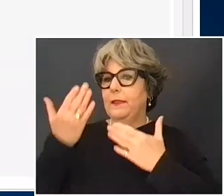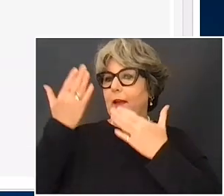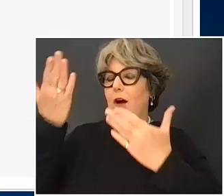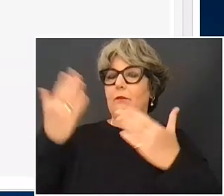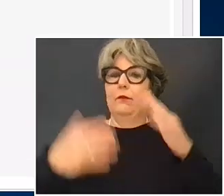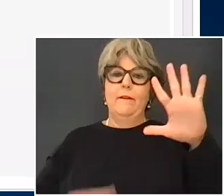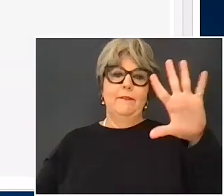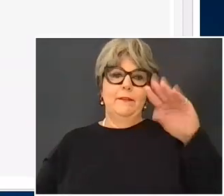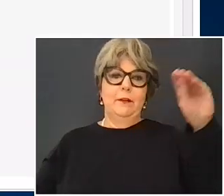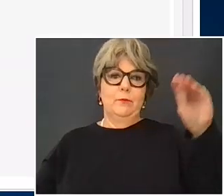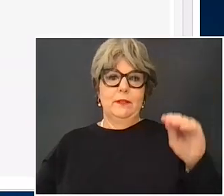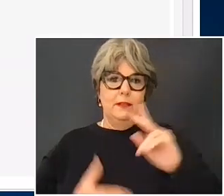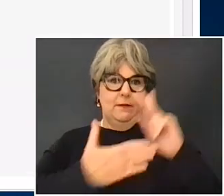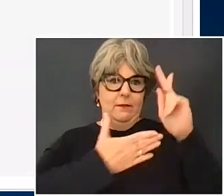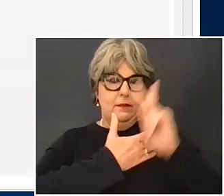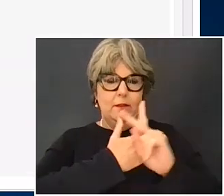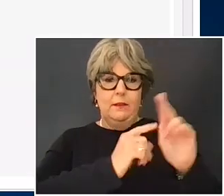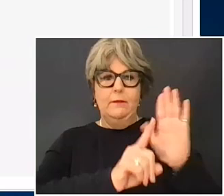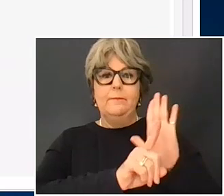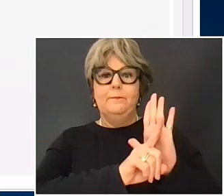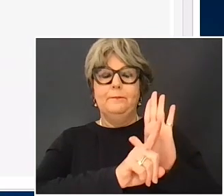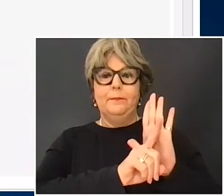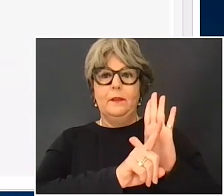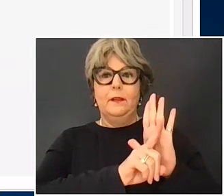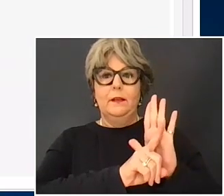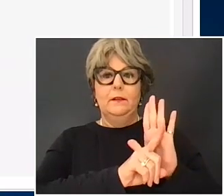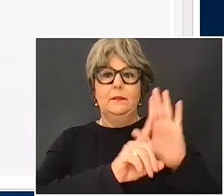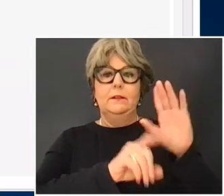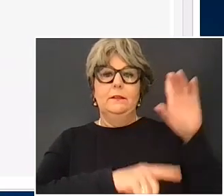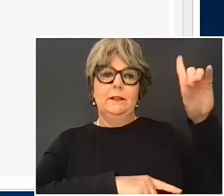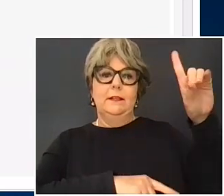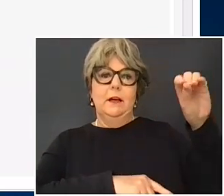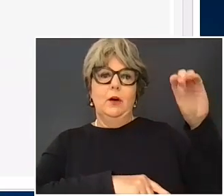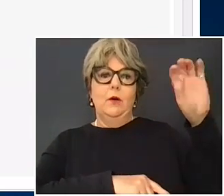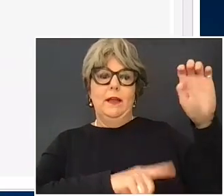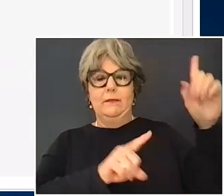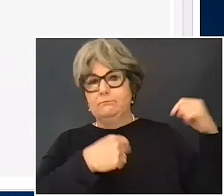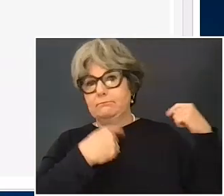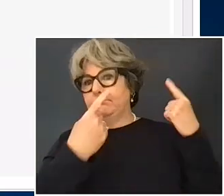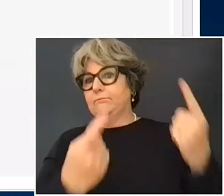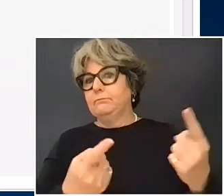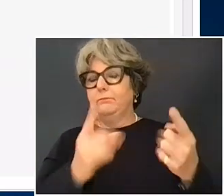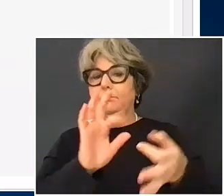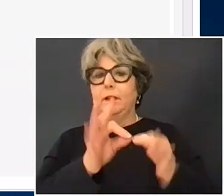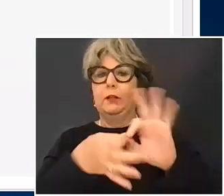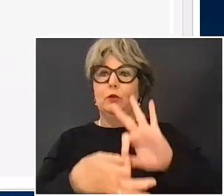program and the Department has long interpreted that to mean, with the Title